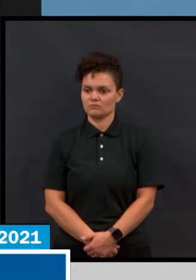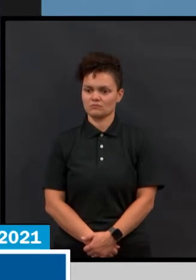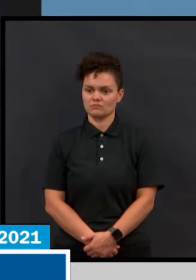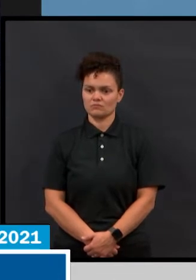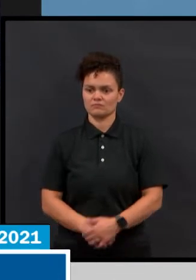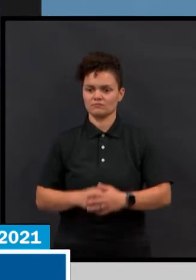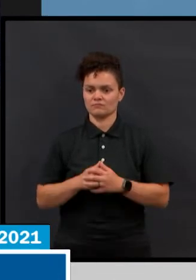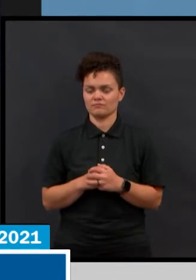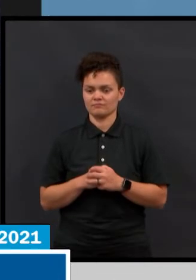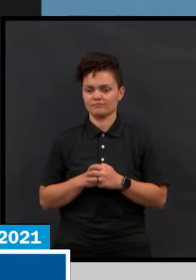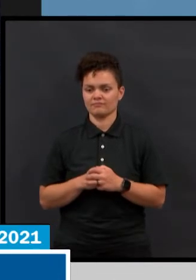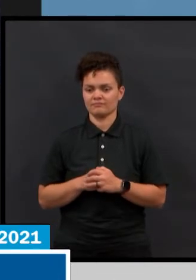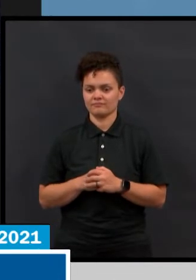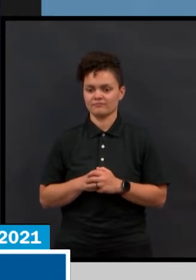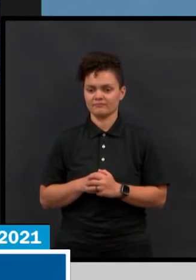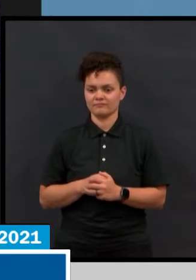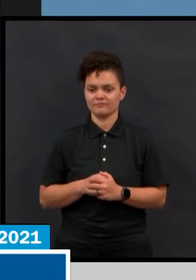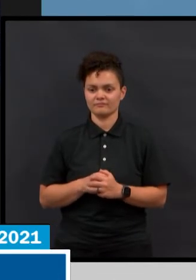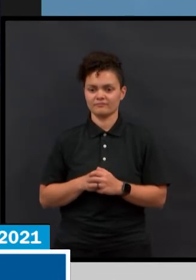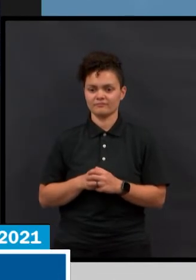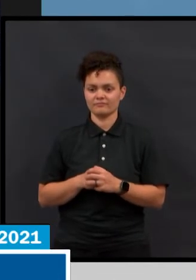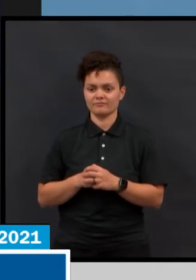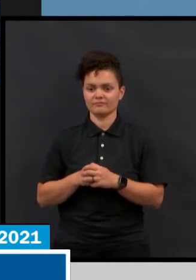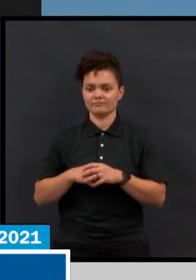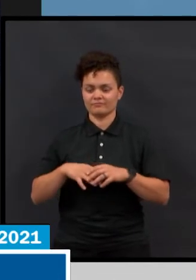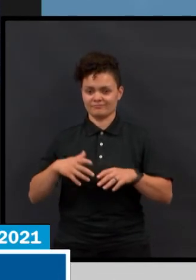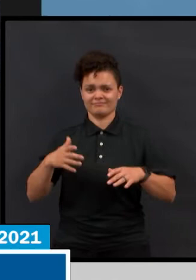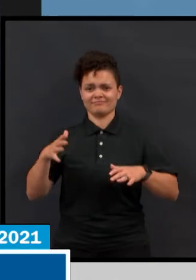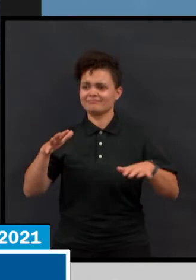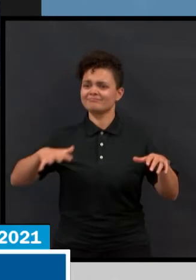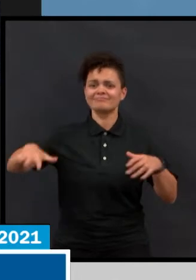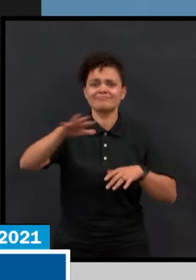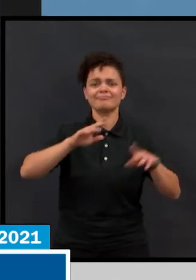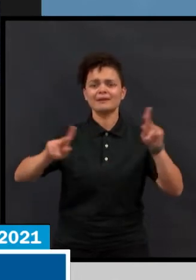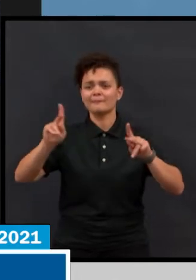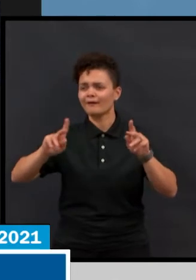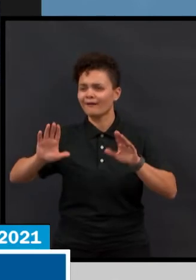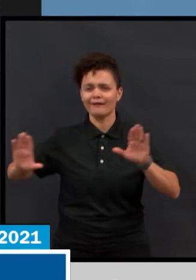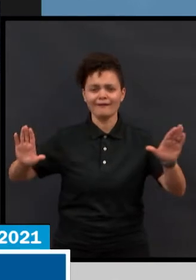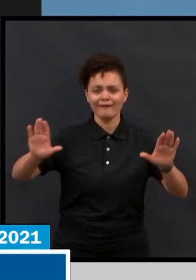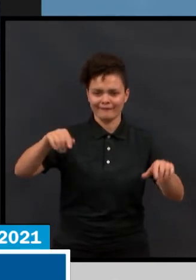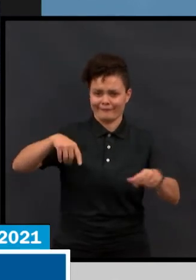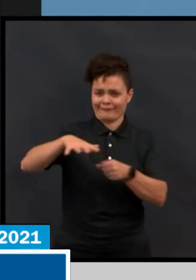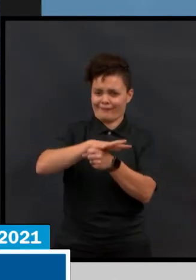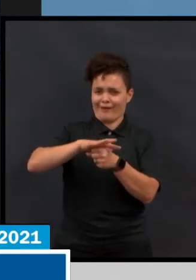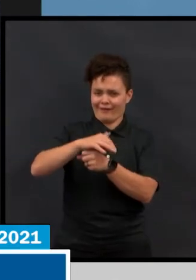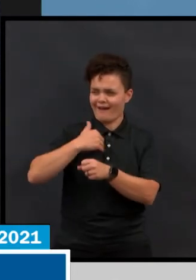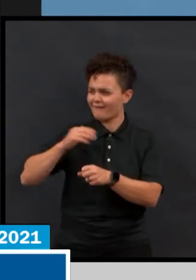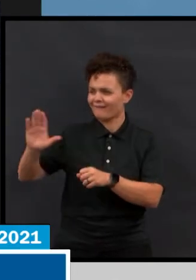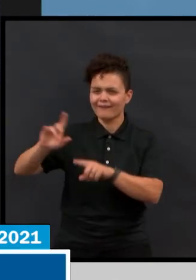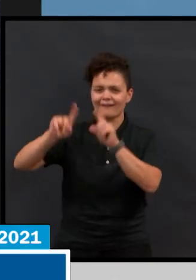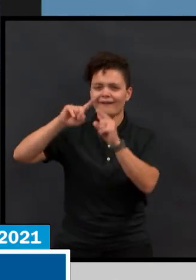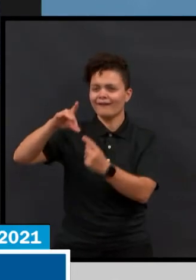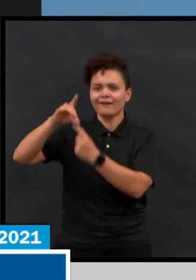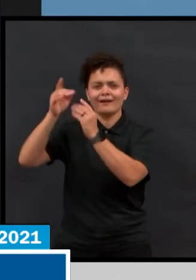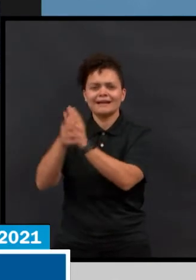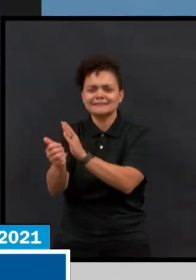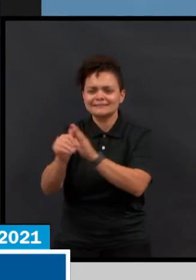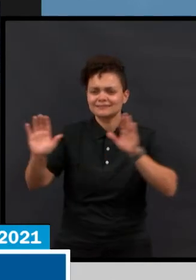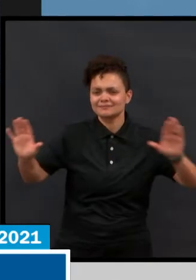well i think everybody in the neighborhood has a talent and they use those talents in their